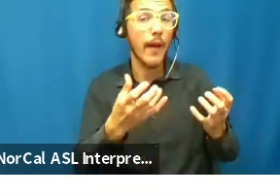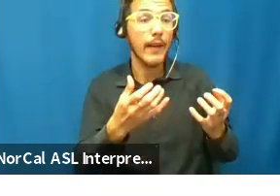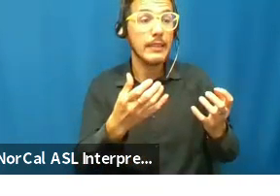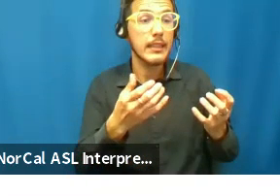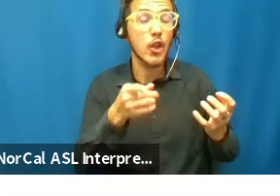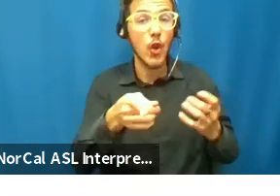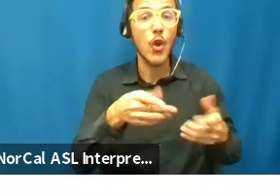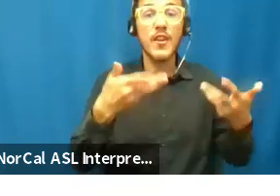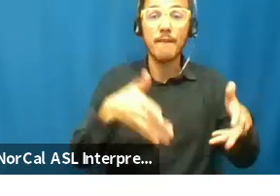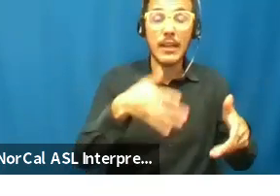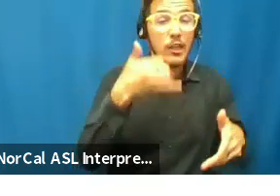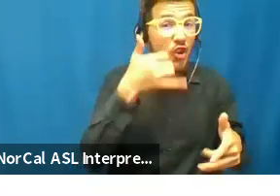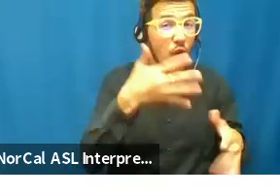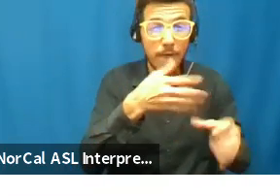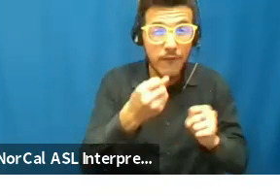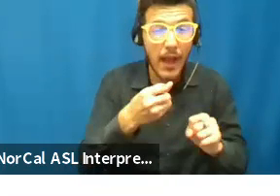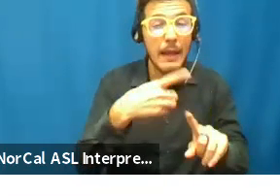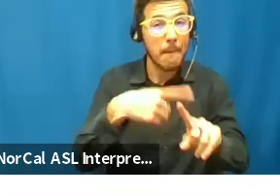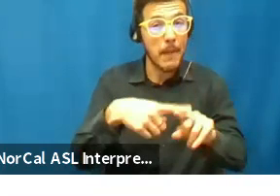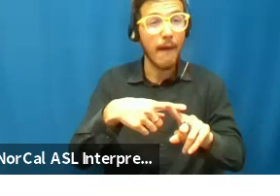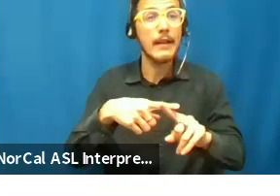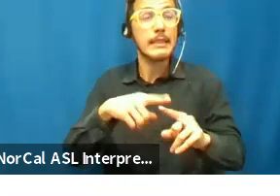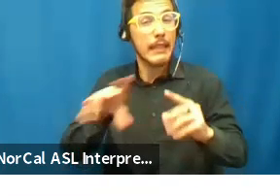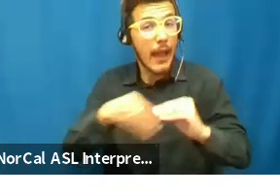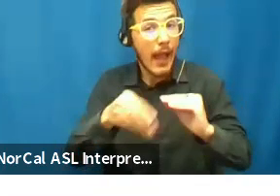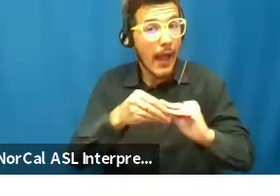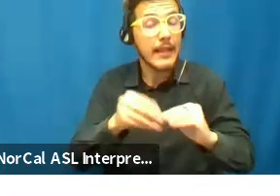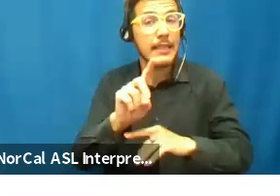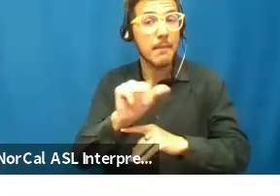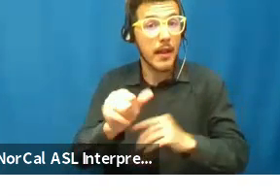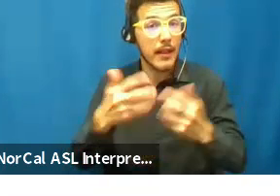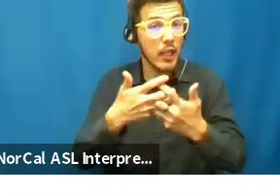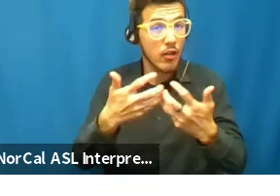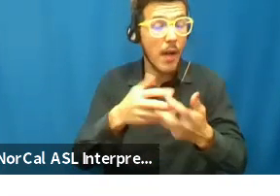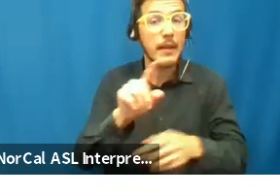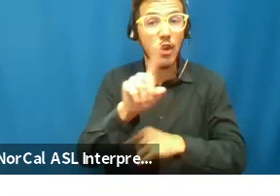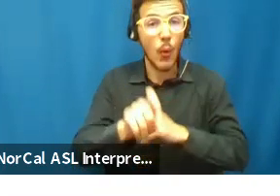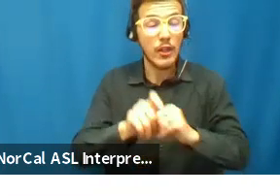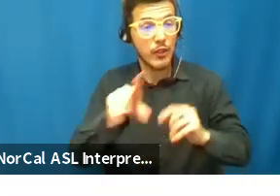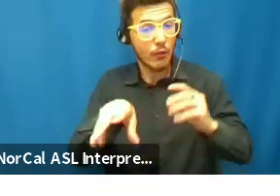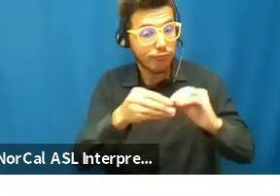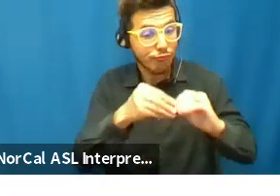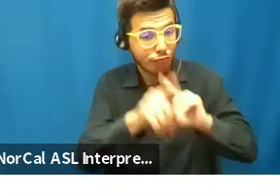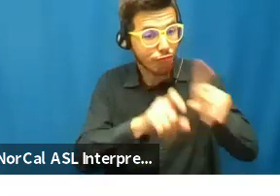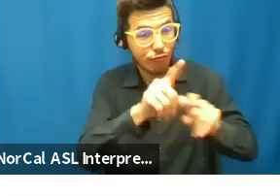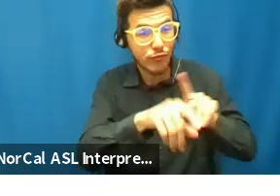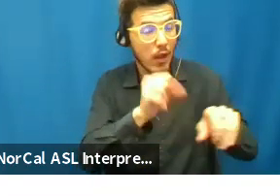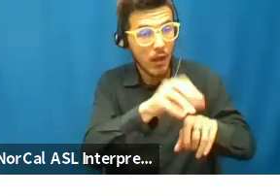additional questions about disability related accommodations lengthened the time of those calls.